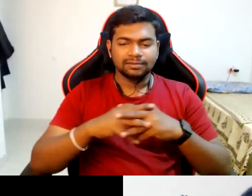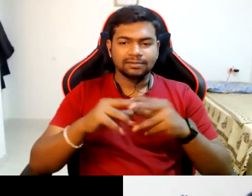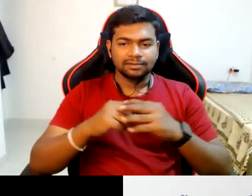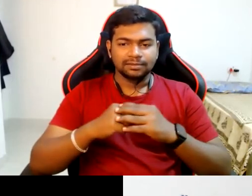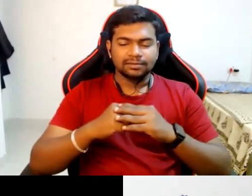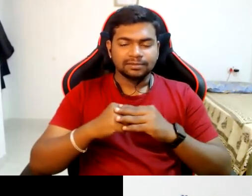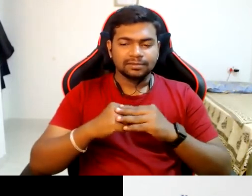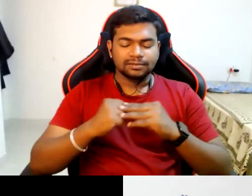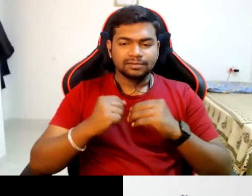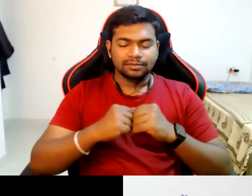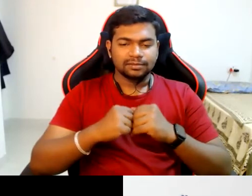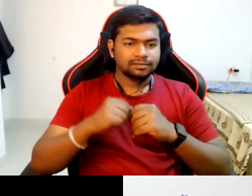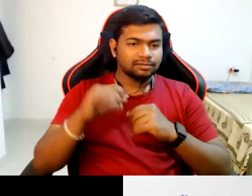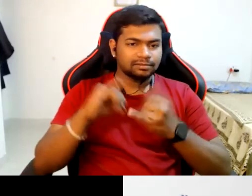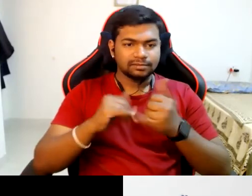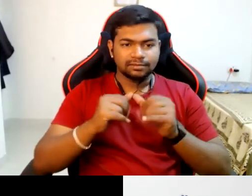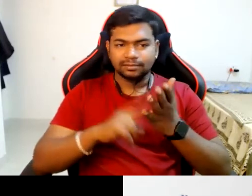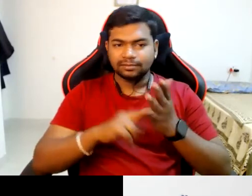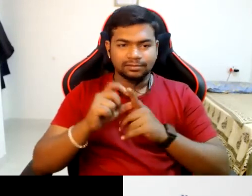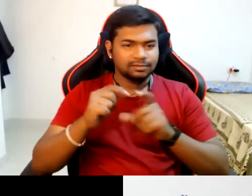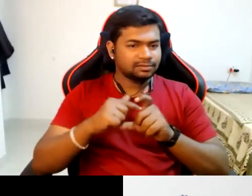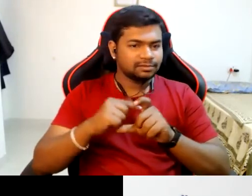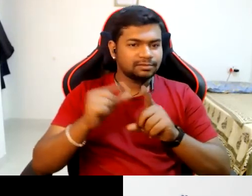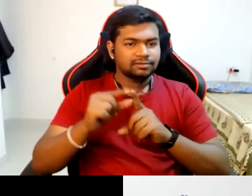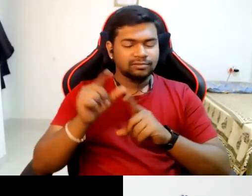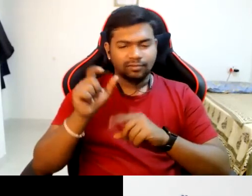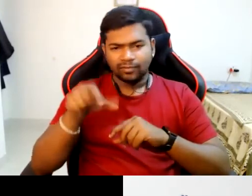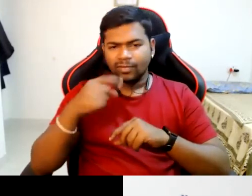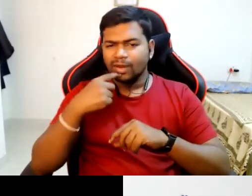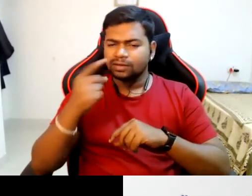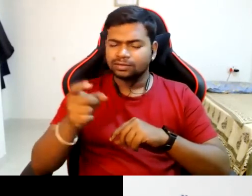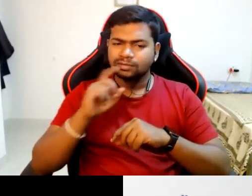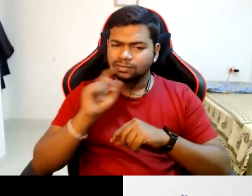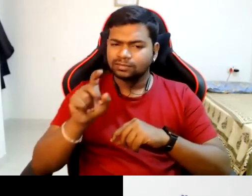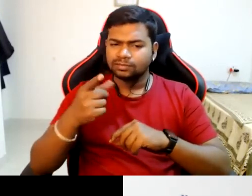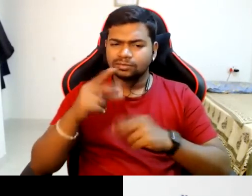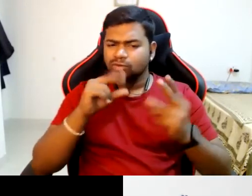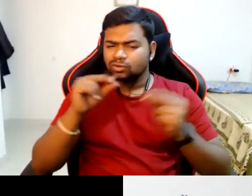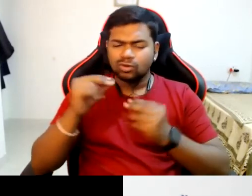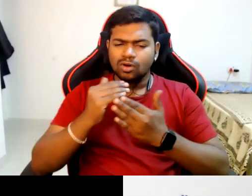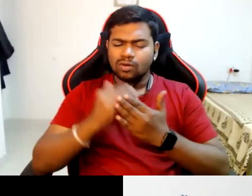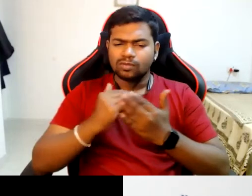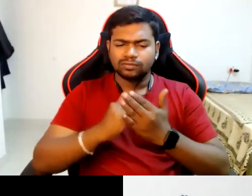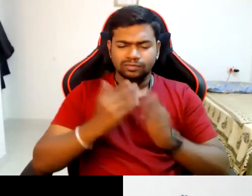So Sandeep let's let's talk about the kind of challenges that you face.